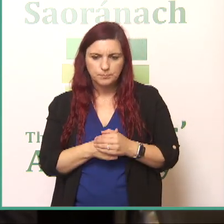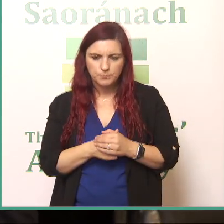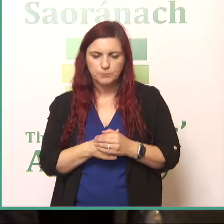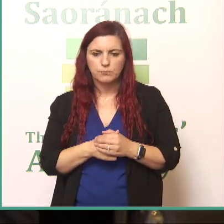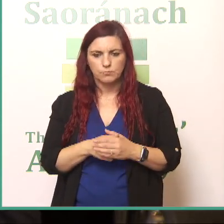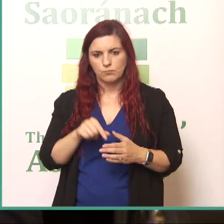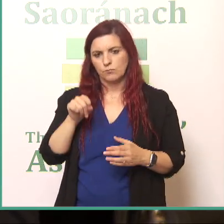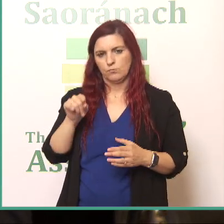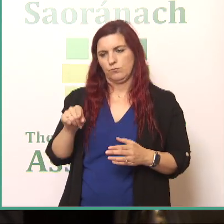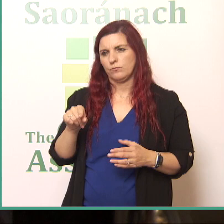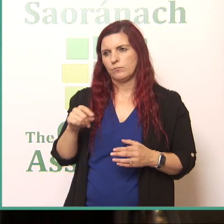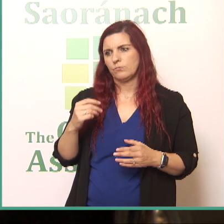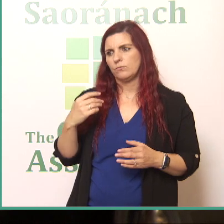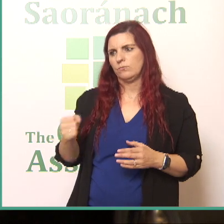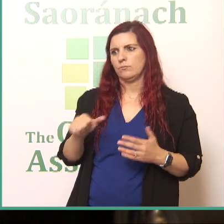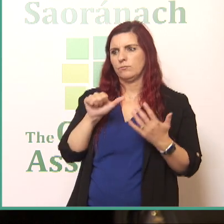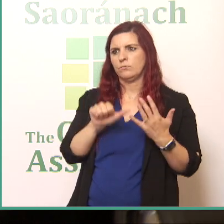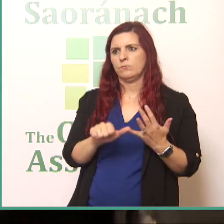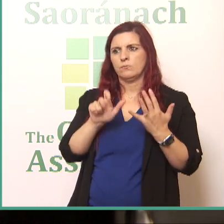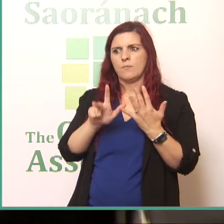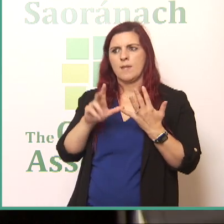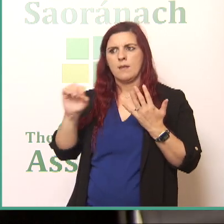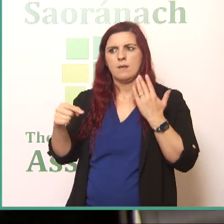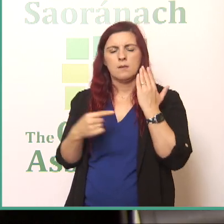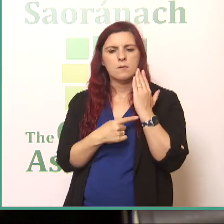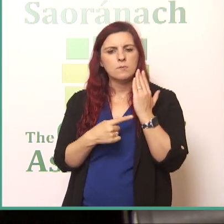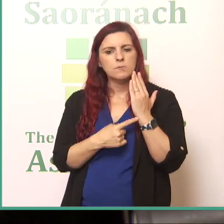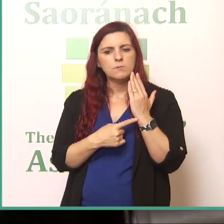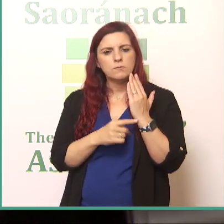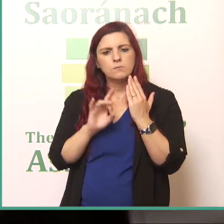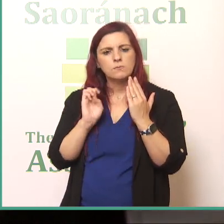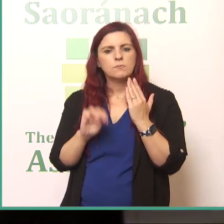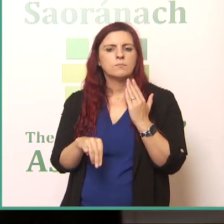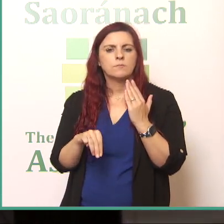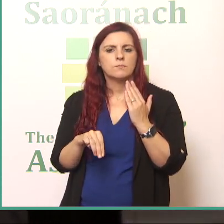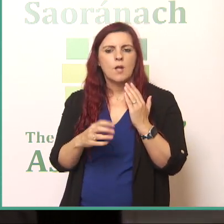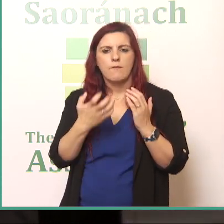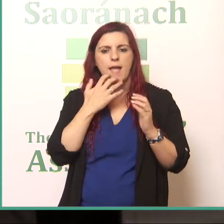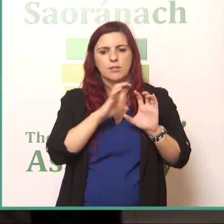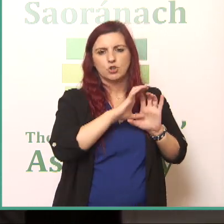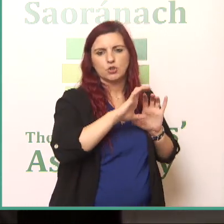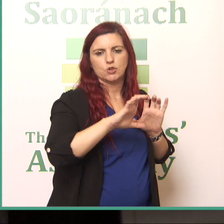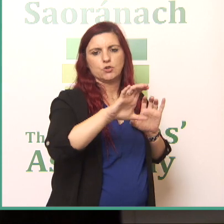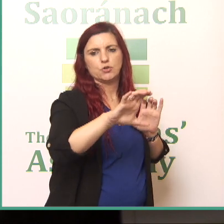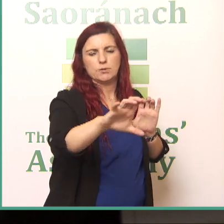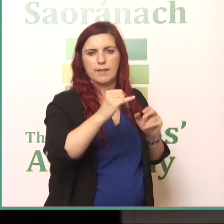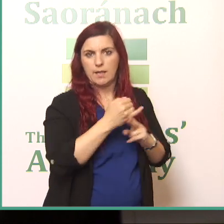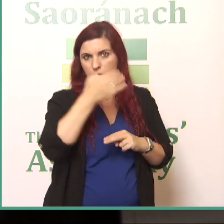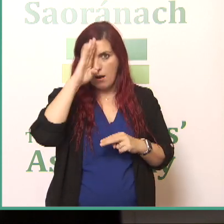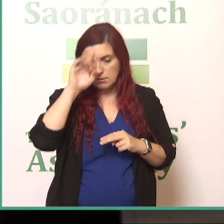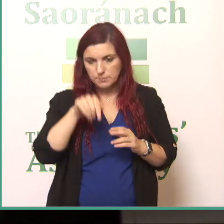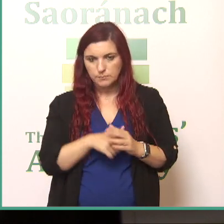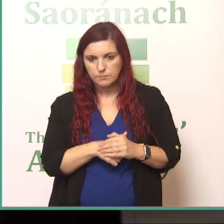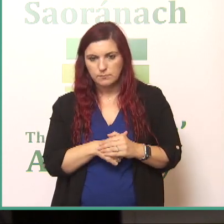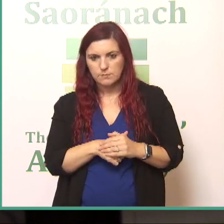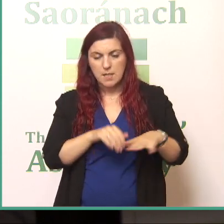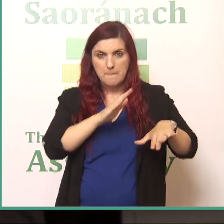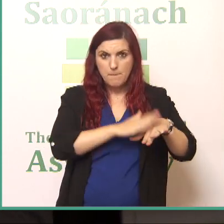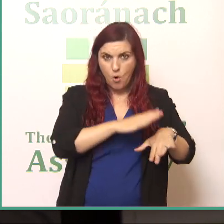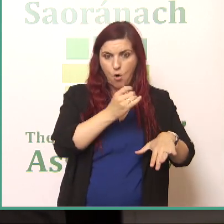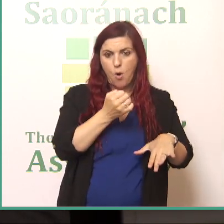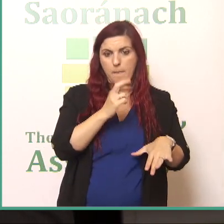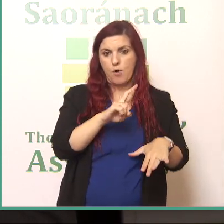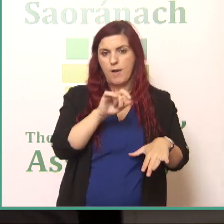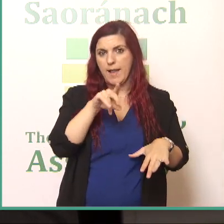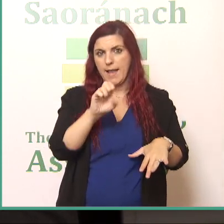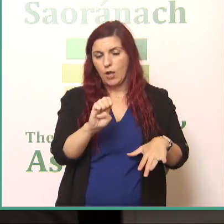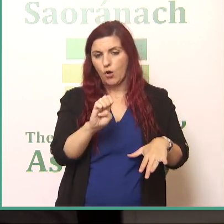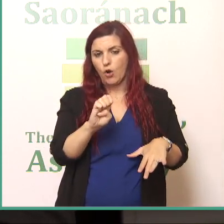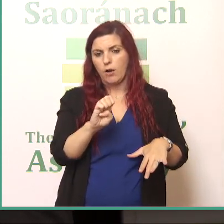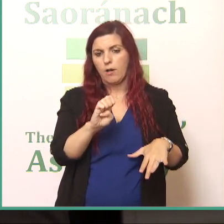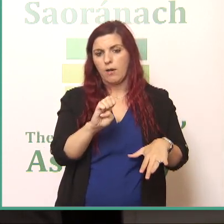is that we have 680 000. kilometers of hedgerows in Ireland far more per actually acre or than any